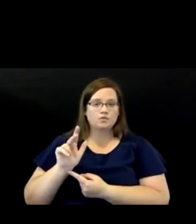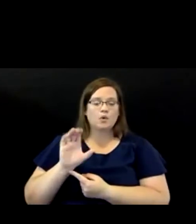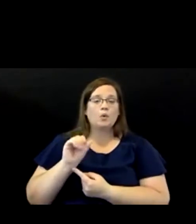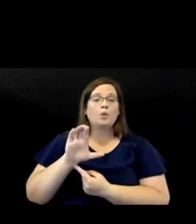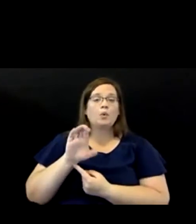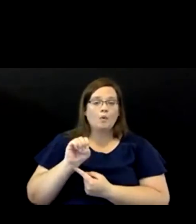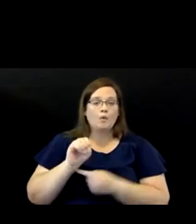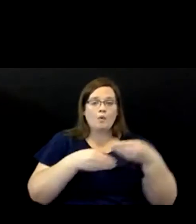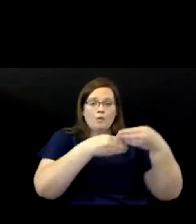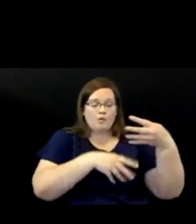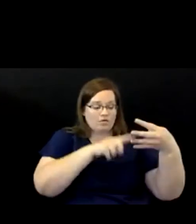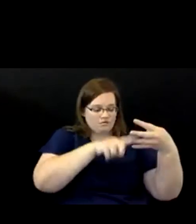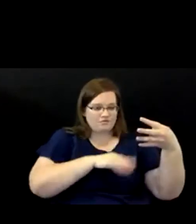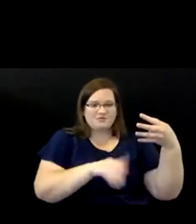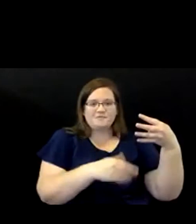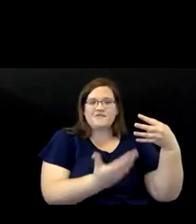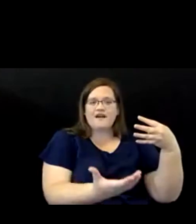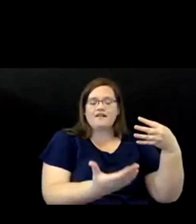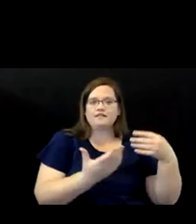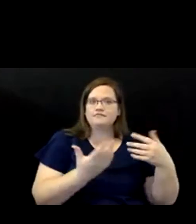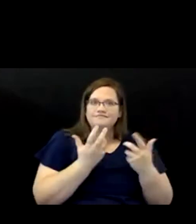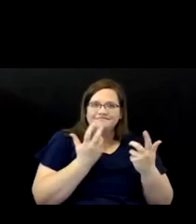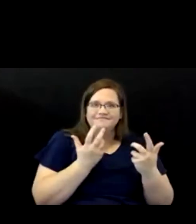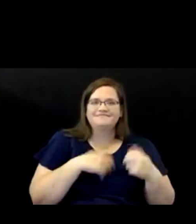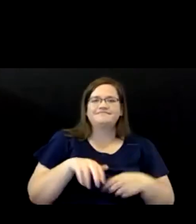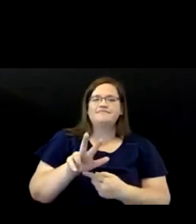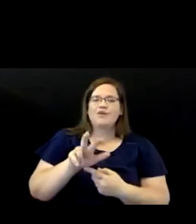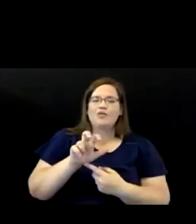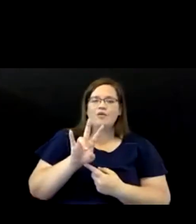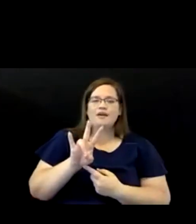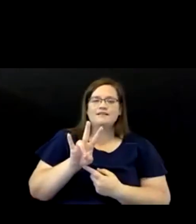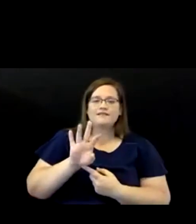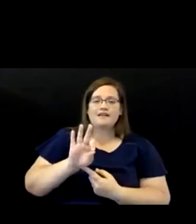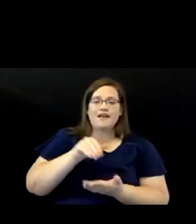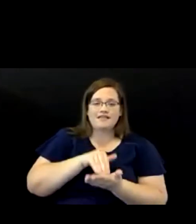provided. That's a lot. 379,347